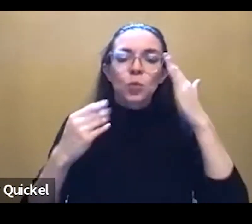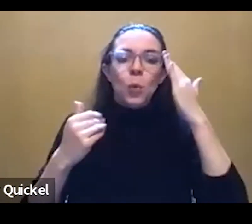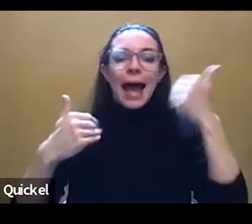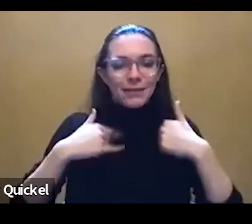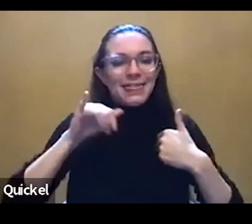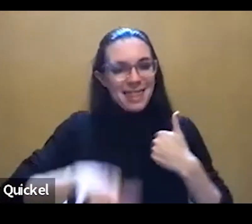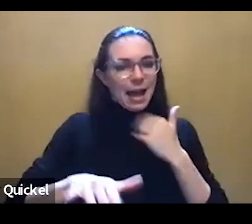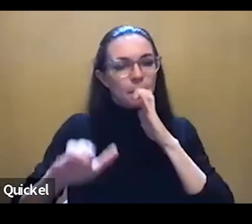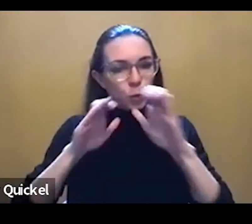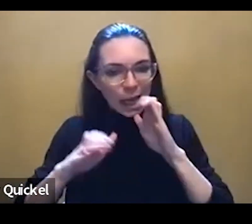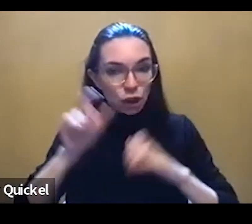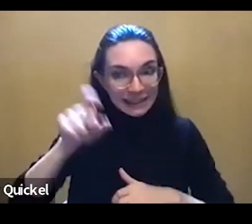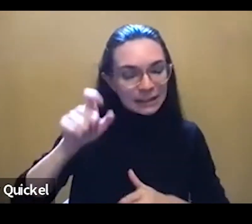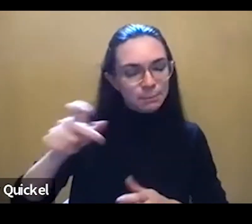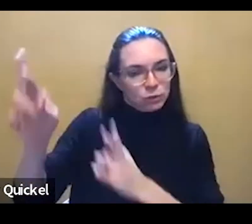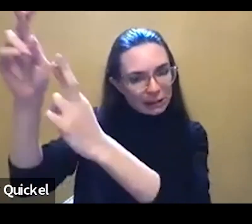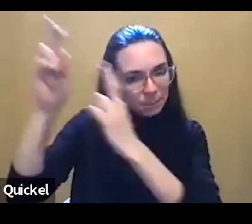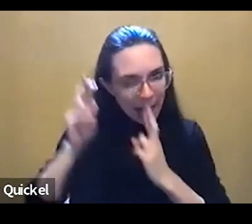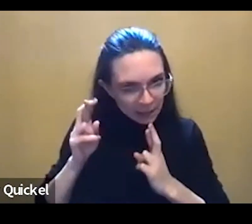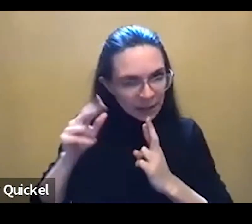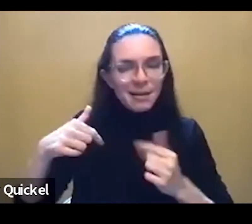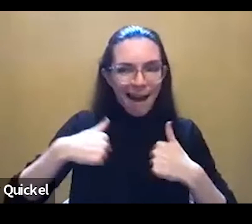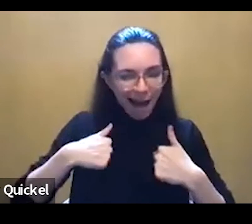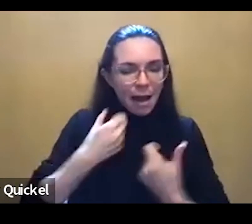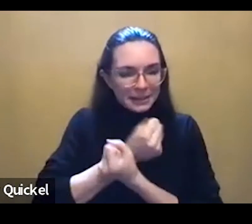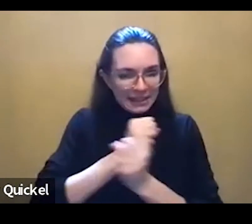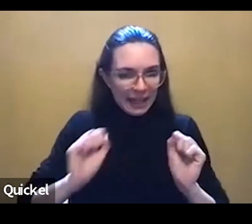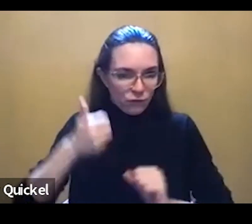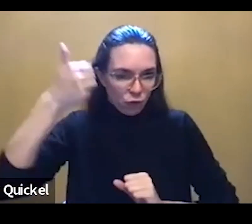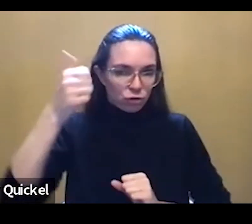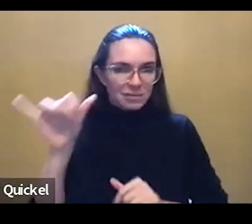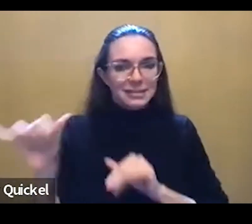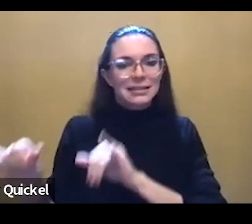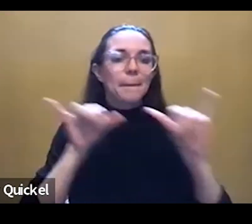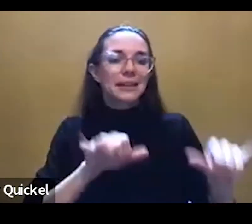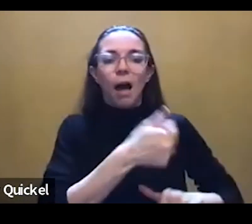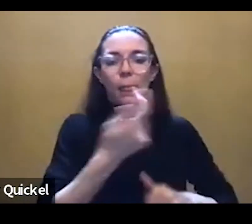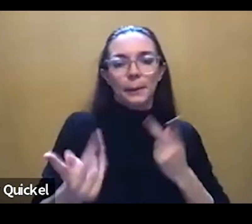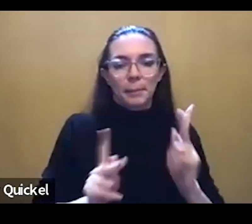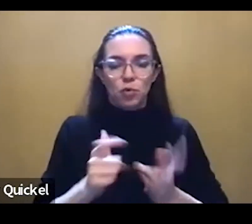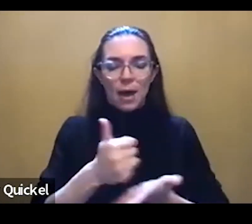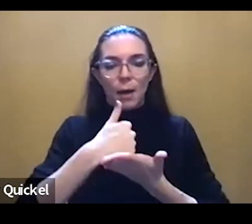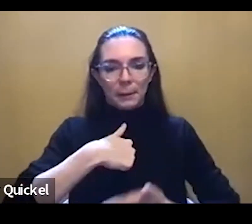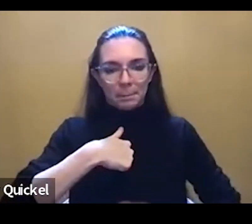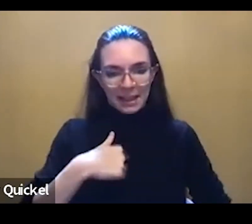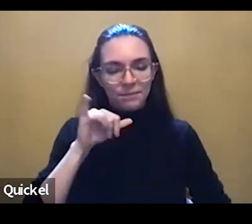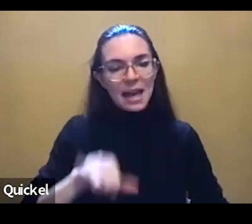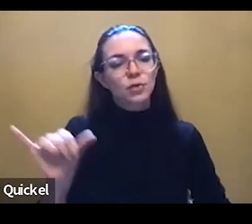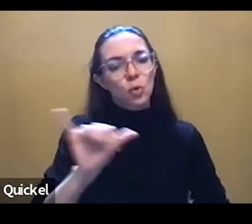communication need respected, I'm safer when everyone is helping me.